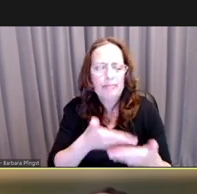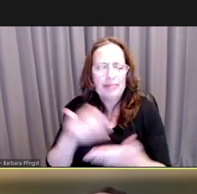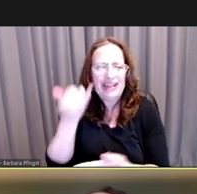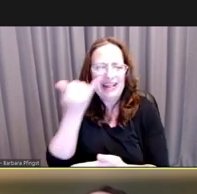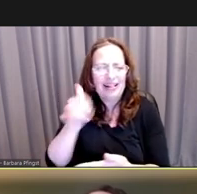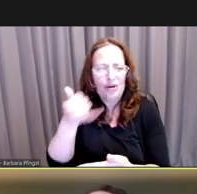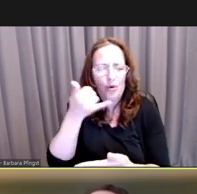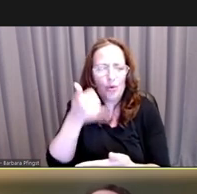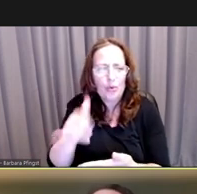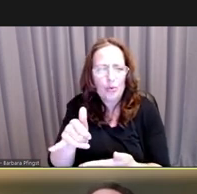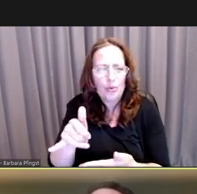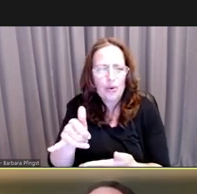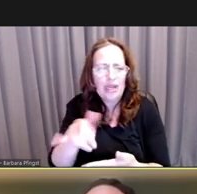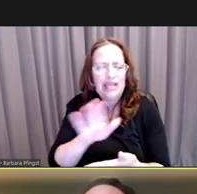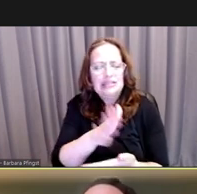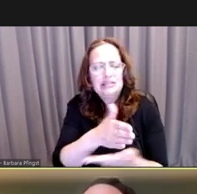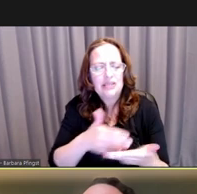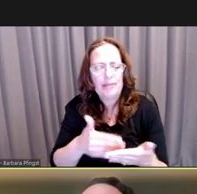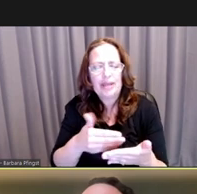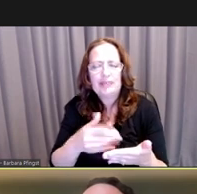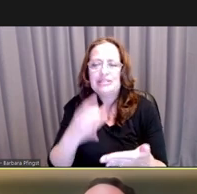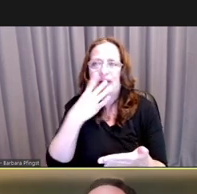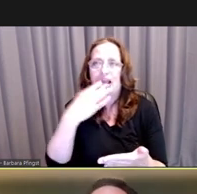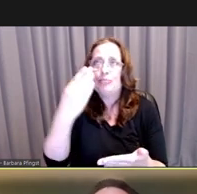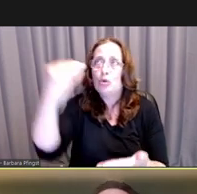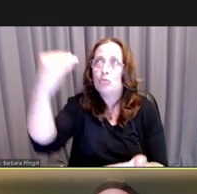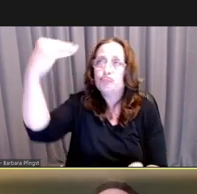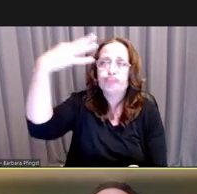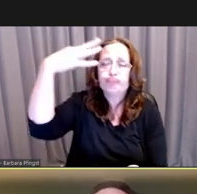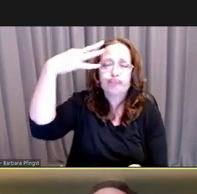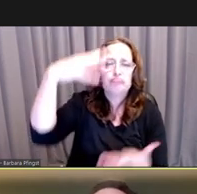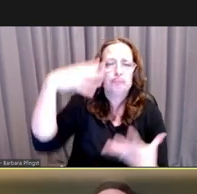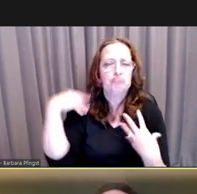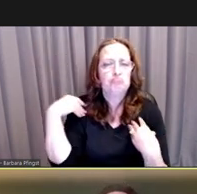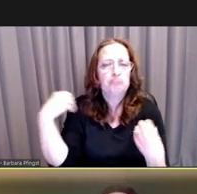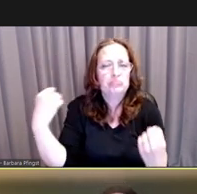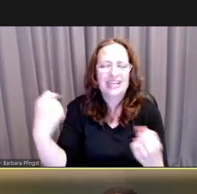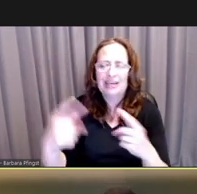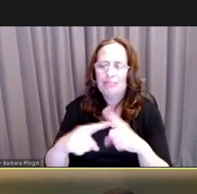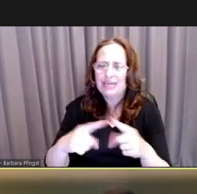light. But more serious levels of... High levels of bilirubin can cause hearing loss.